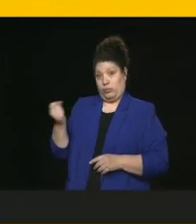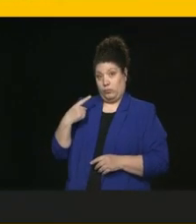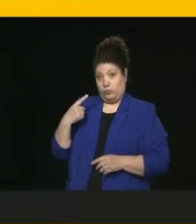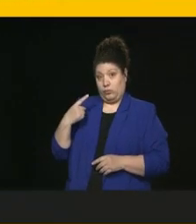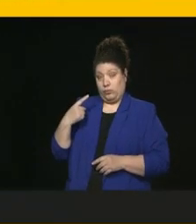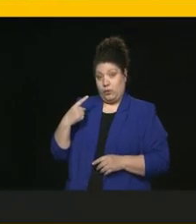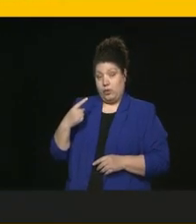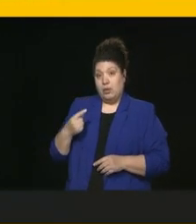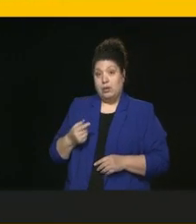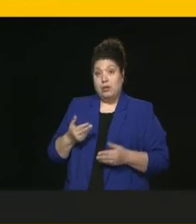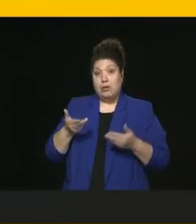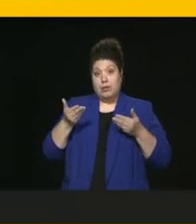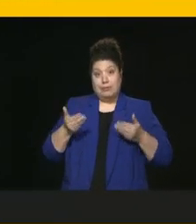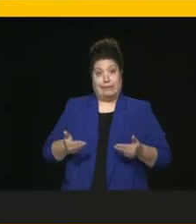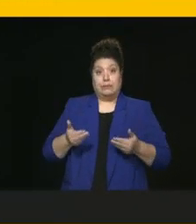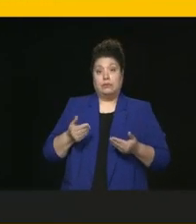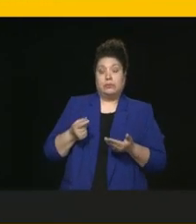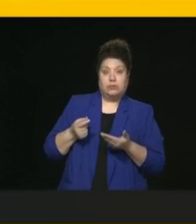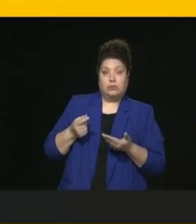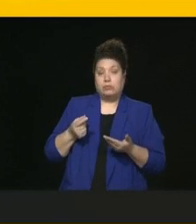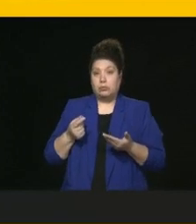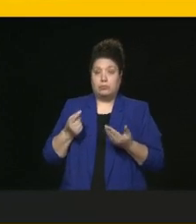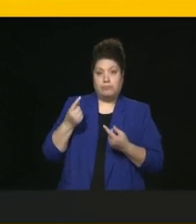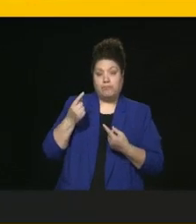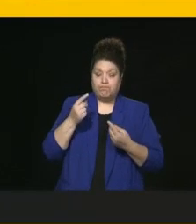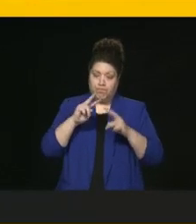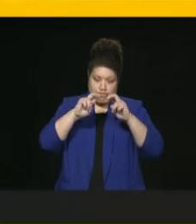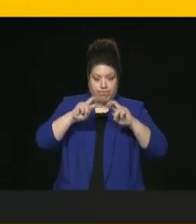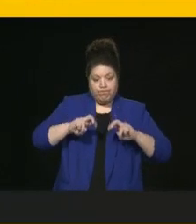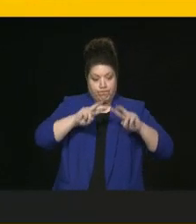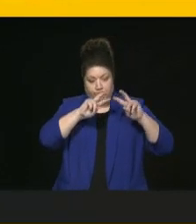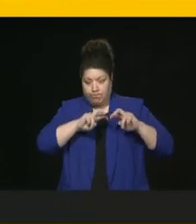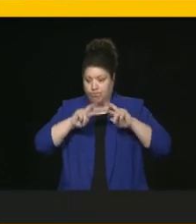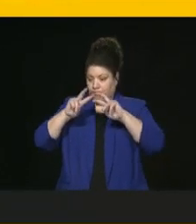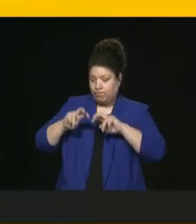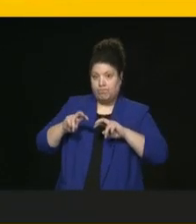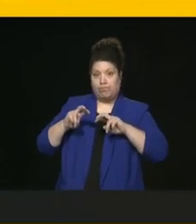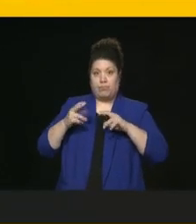THANK YOU FOR THIS QUESTION. THIS IS A LIVE ISSUE, A DYNAMIC